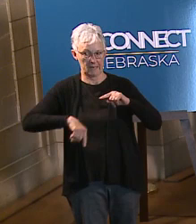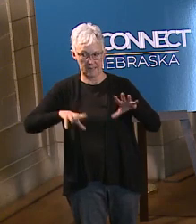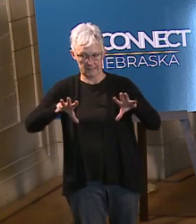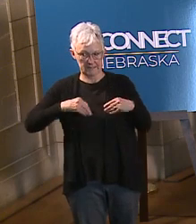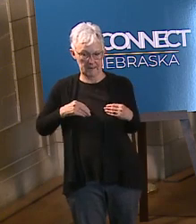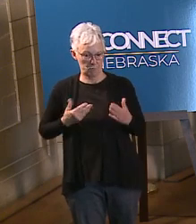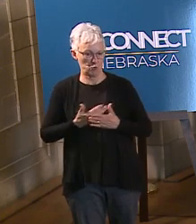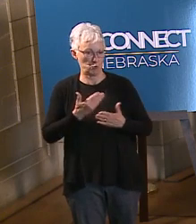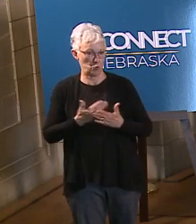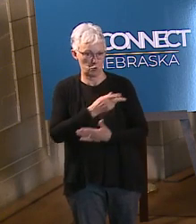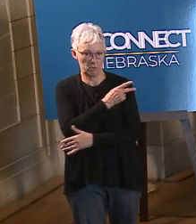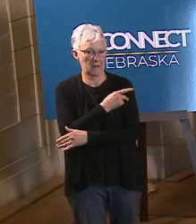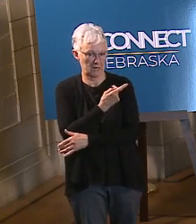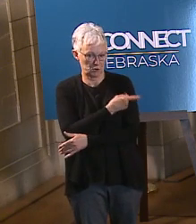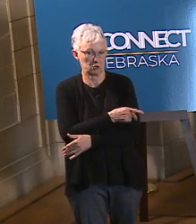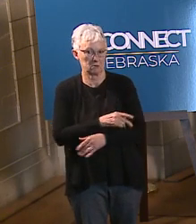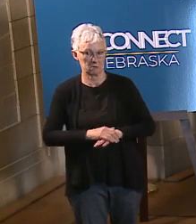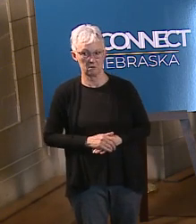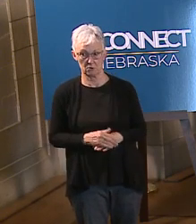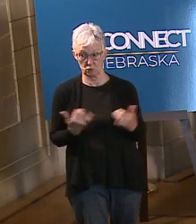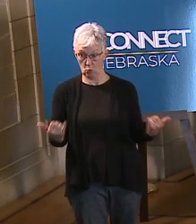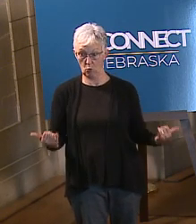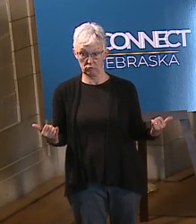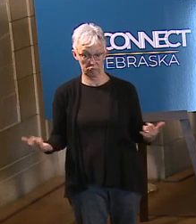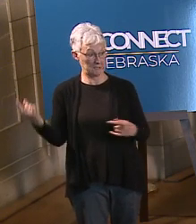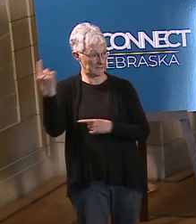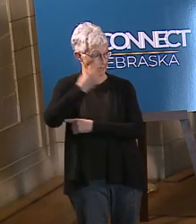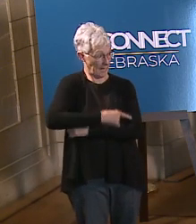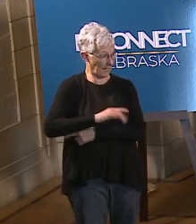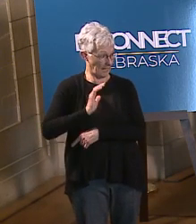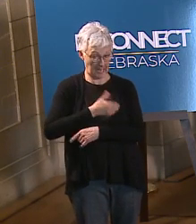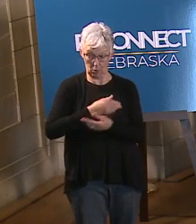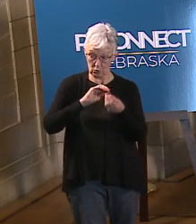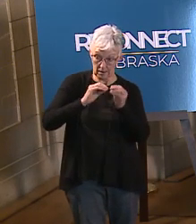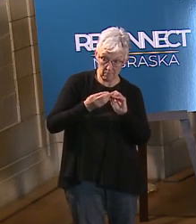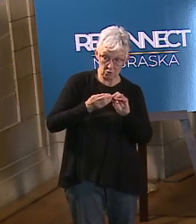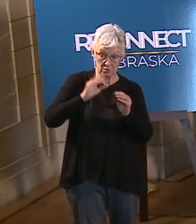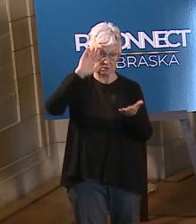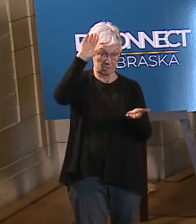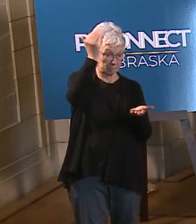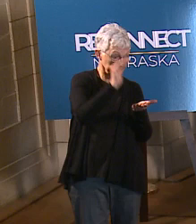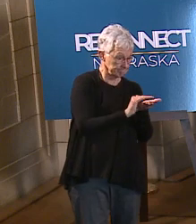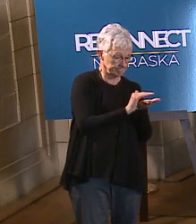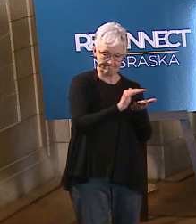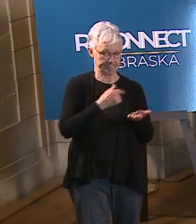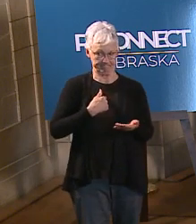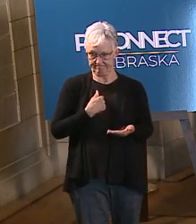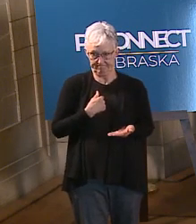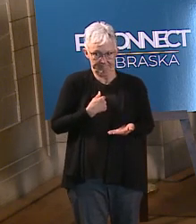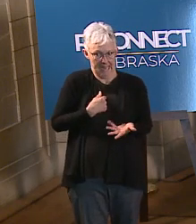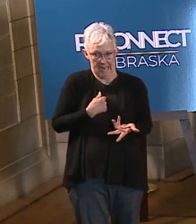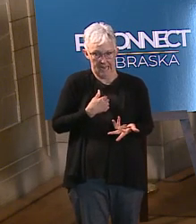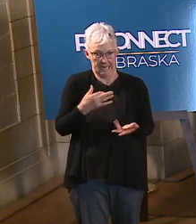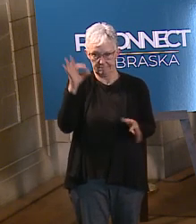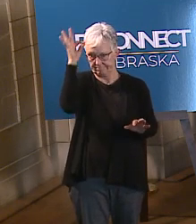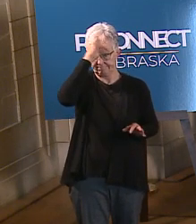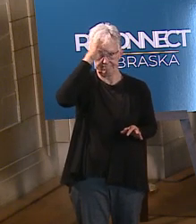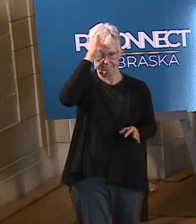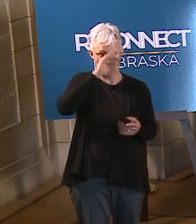AND THAT WAS A SUCCESSFUL MEASUREMENT TO FOCUS ON, THAT'S WHAT ALLOWED US TO PROVIDE THAT CARE.